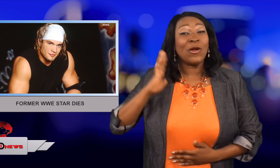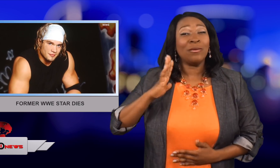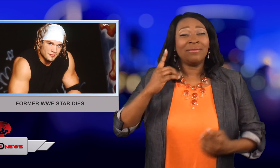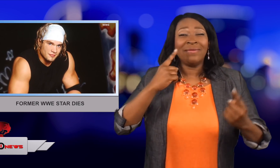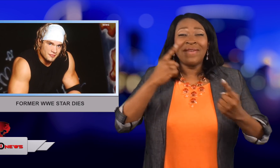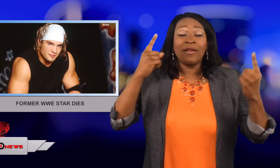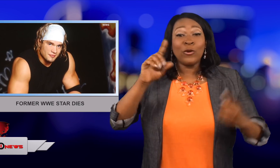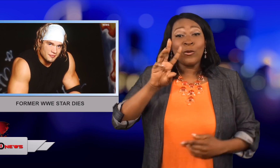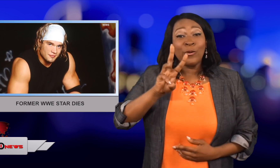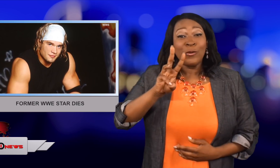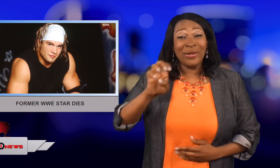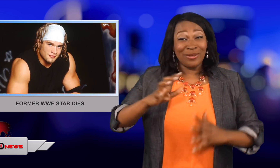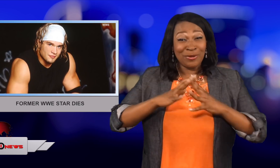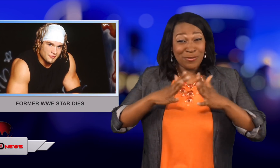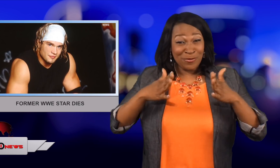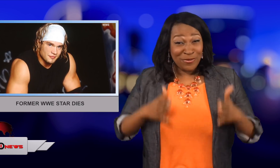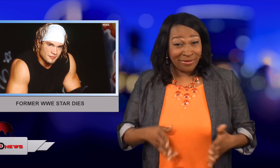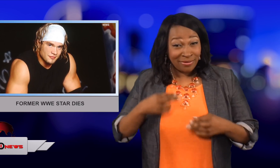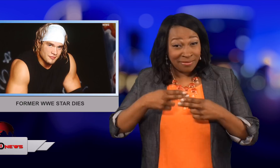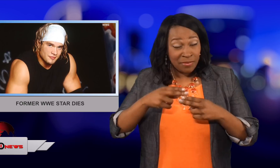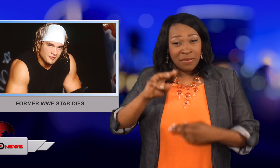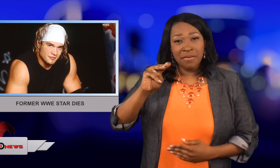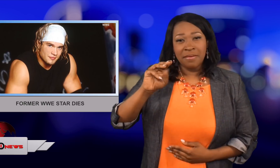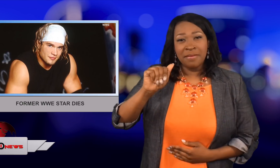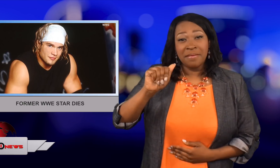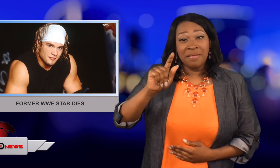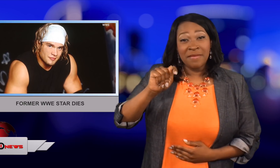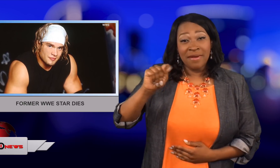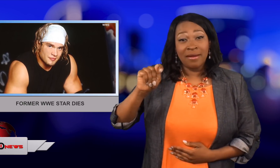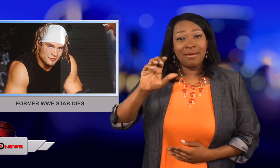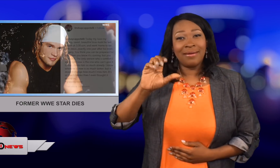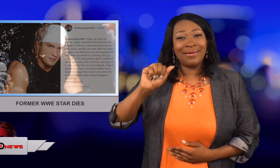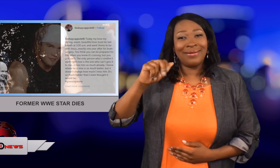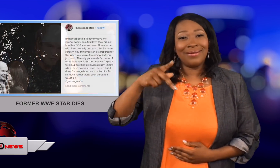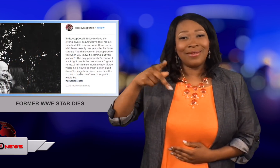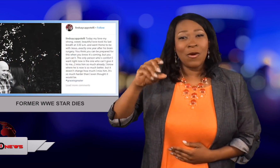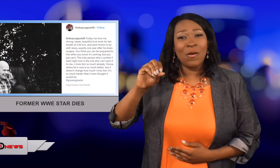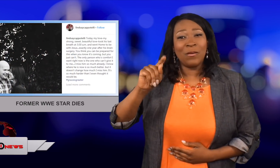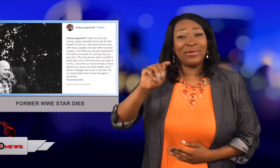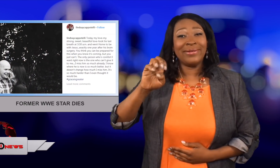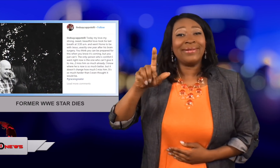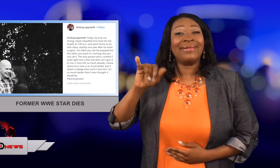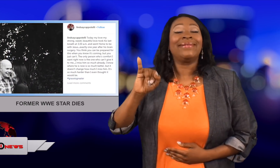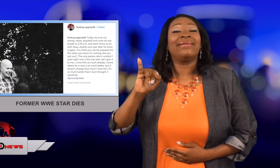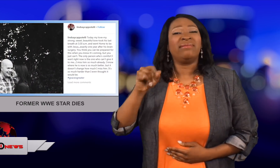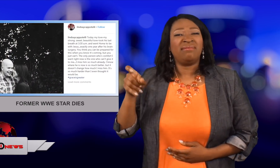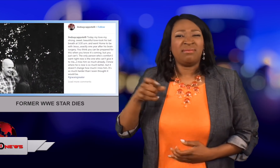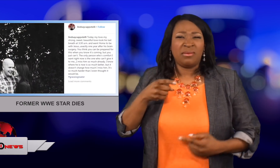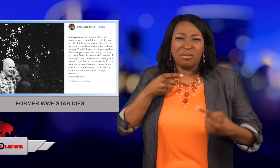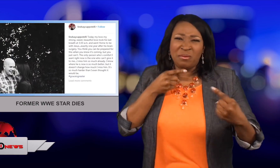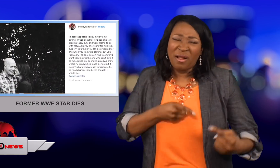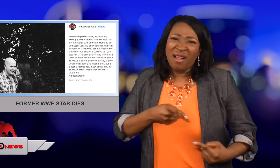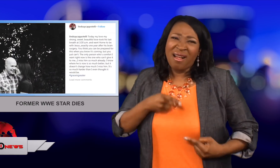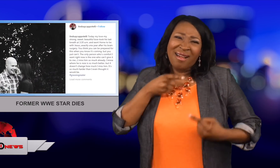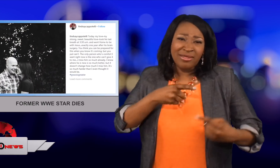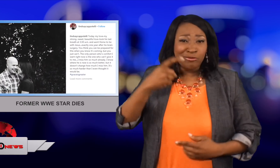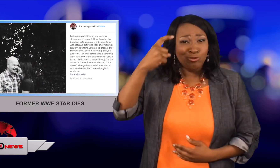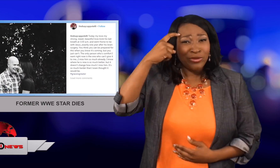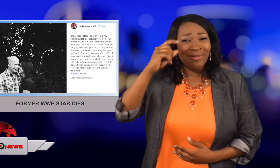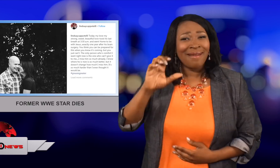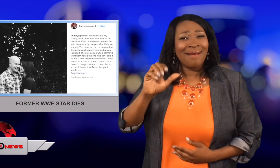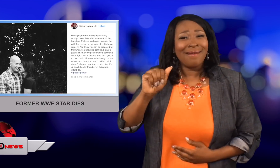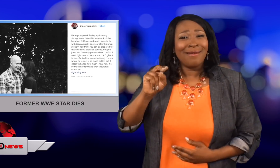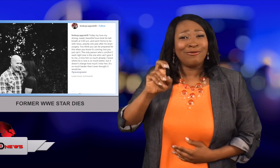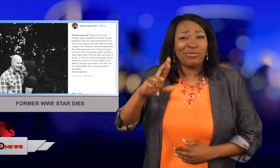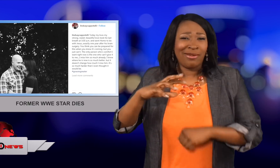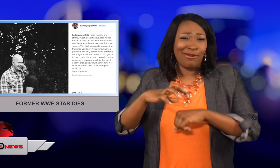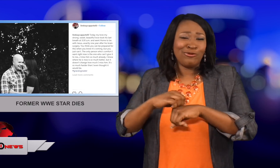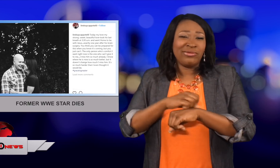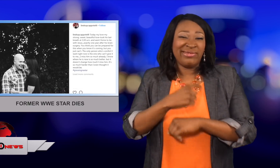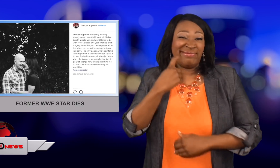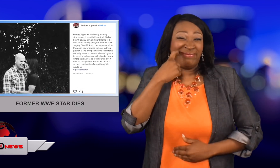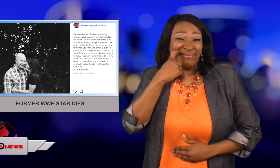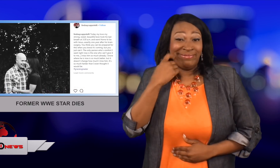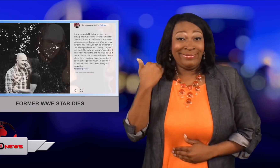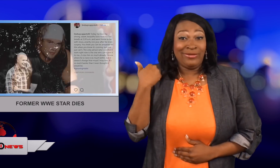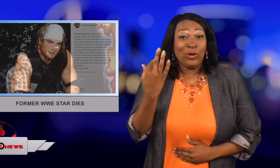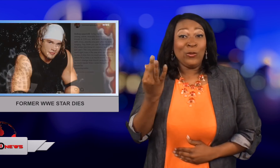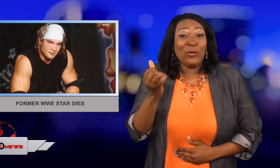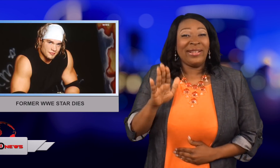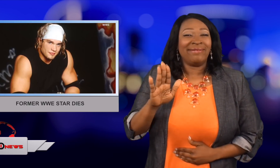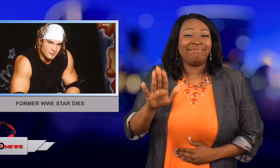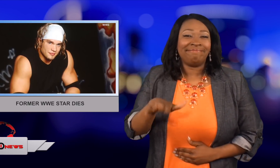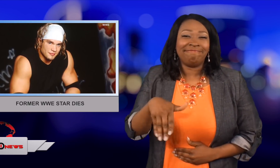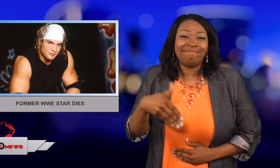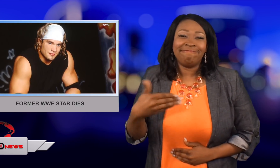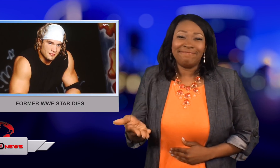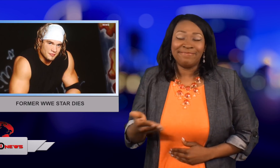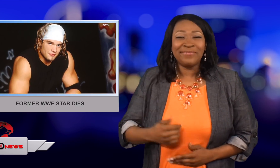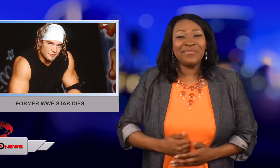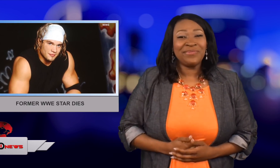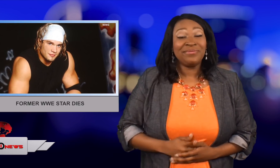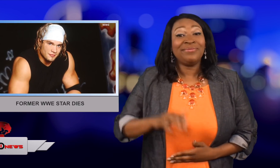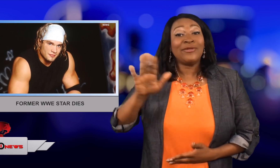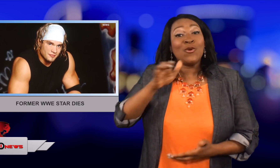Former WWE star Matt Cappotelli died this weekend after a battle with brain cancer.